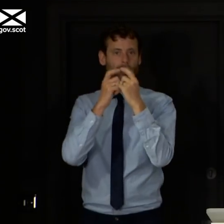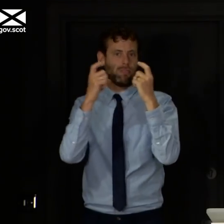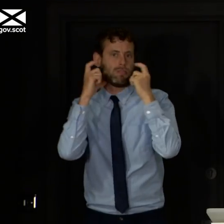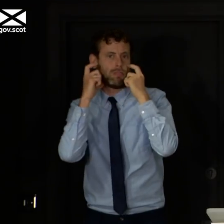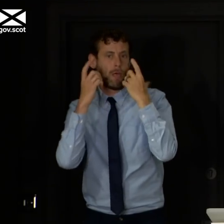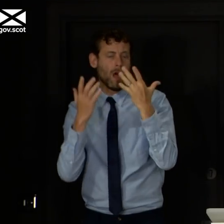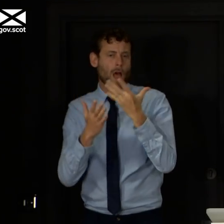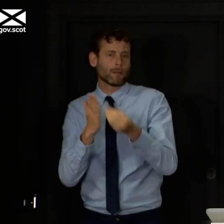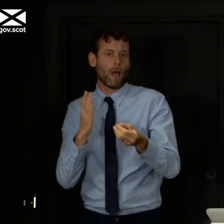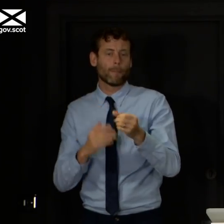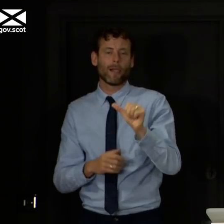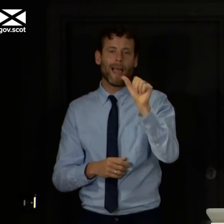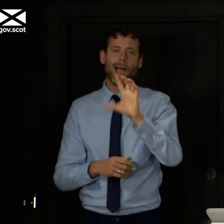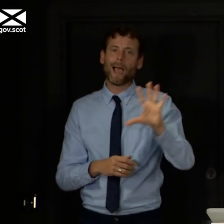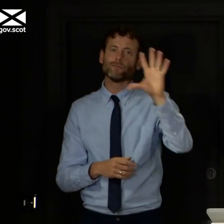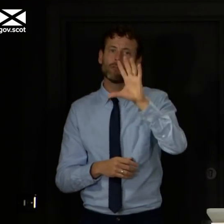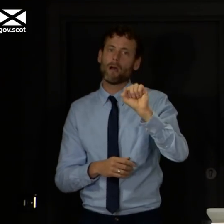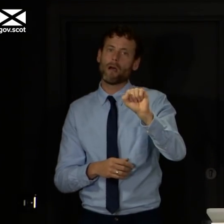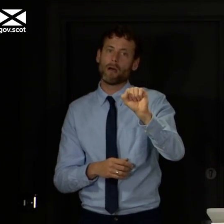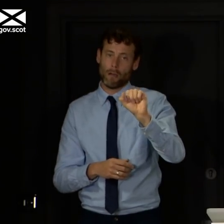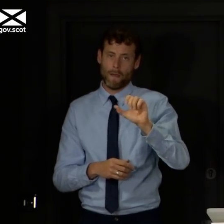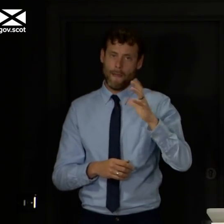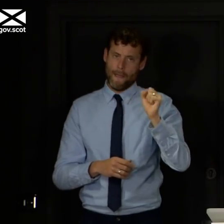Asian countries, have a very different culture around face coverings. There may also be a